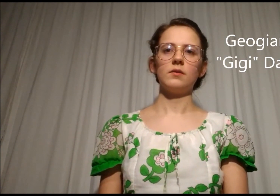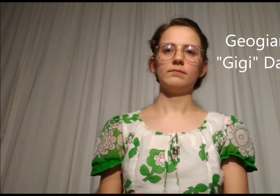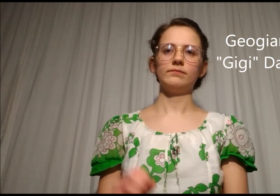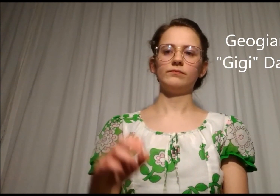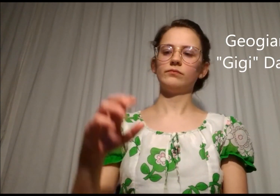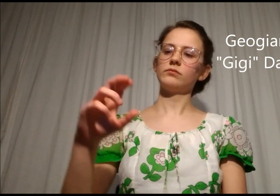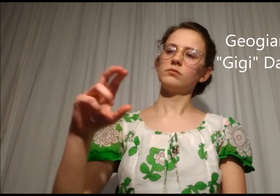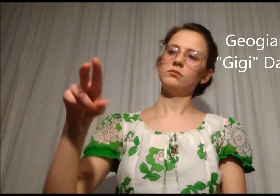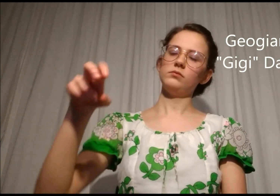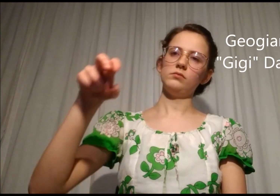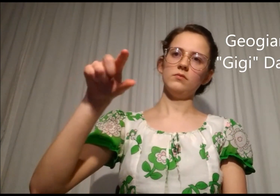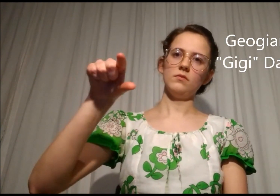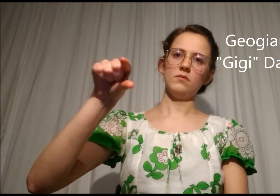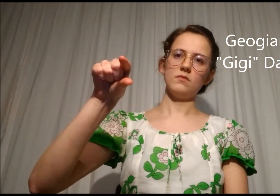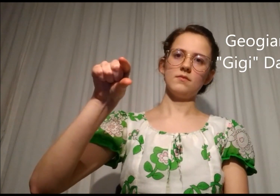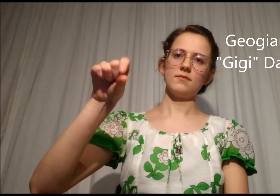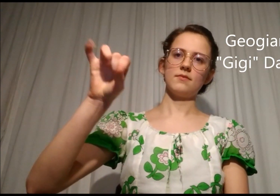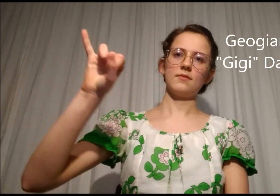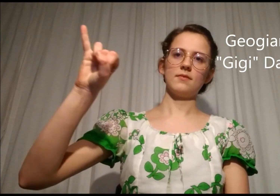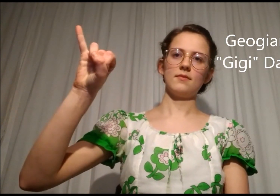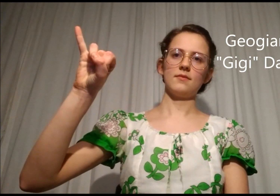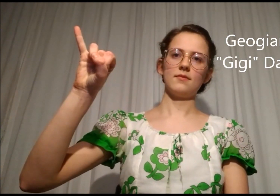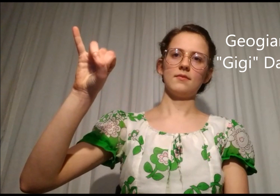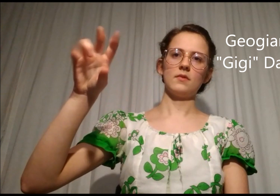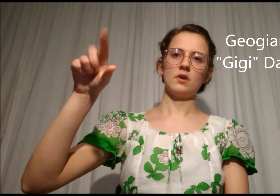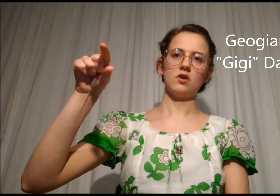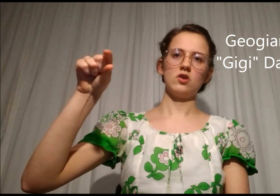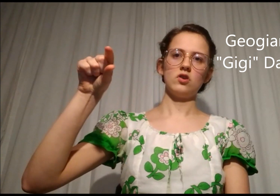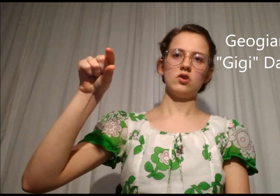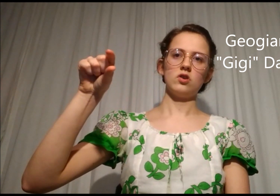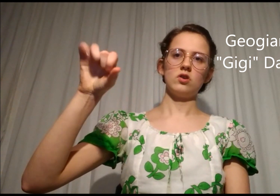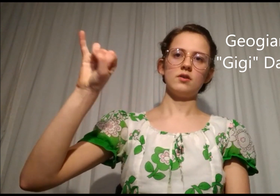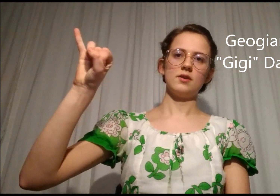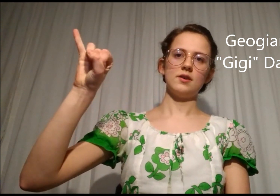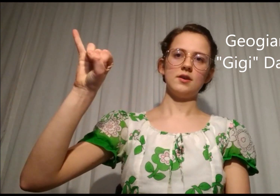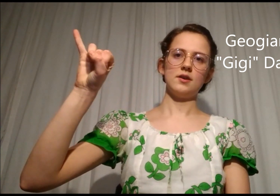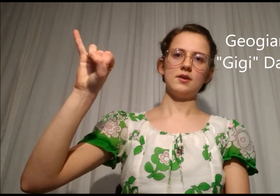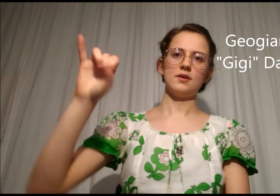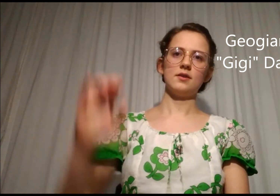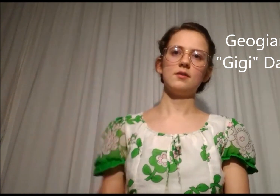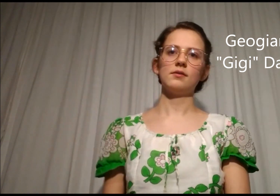G-I-G-I